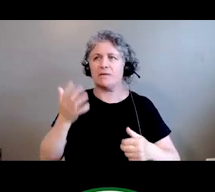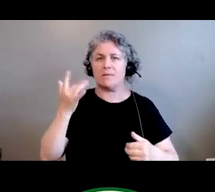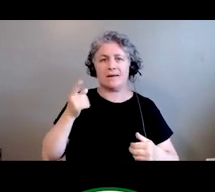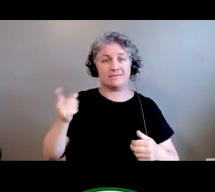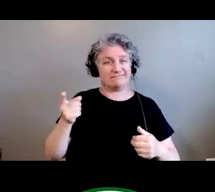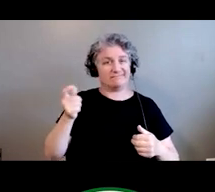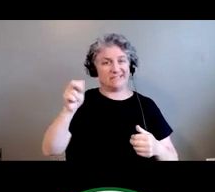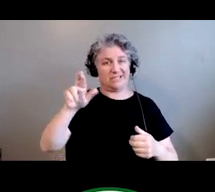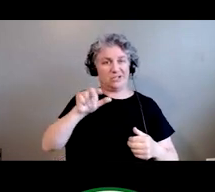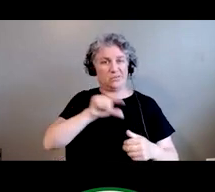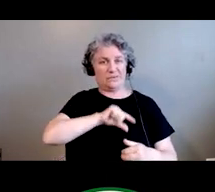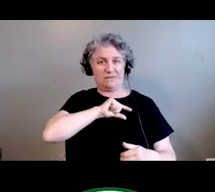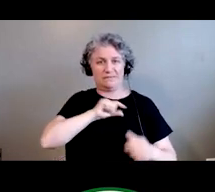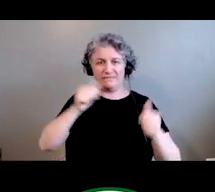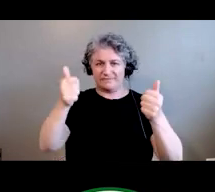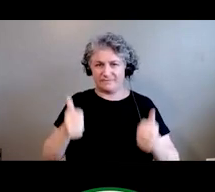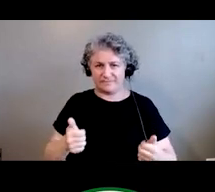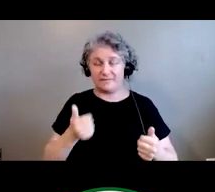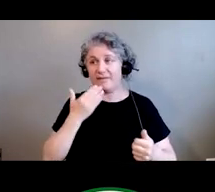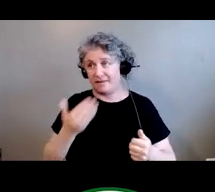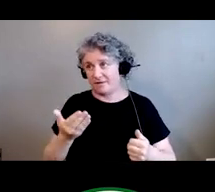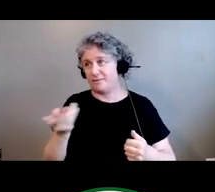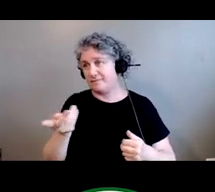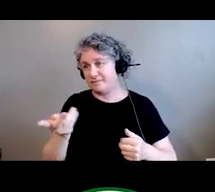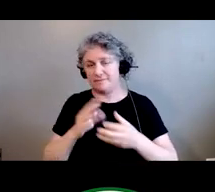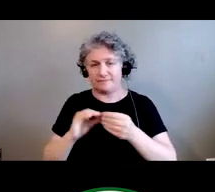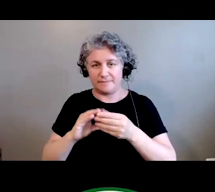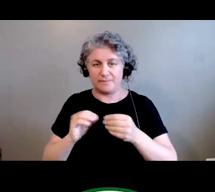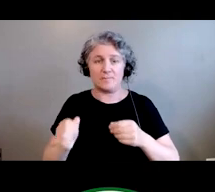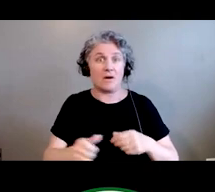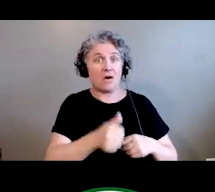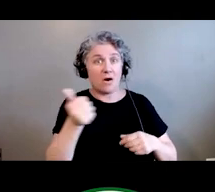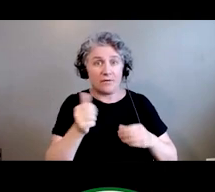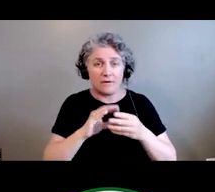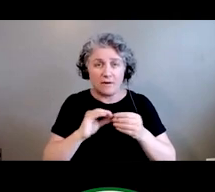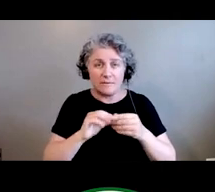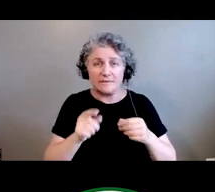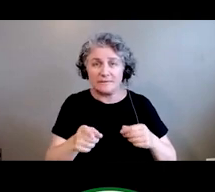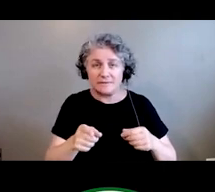an issue. Your green washing products being used in parks.